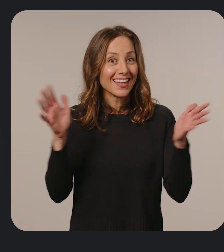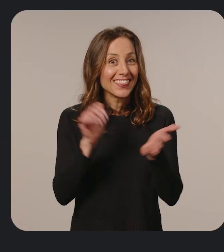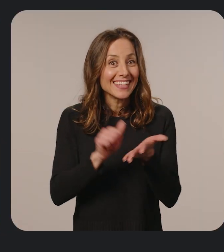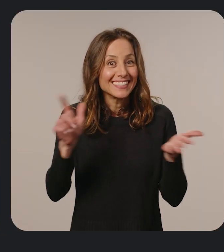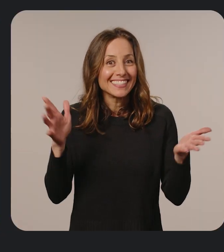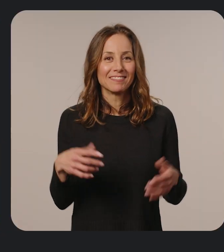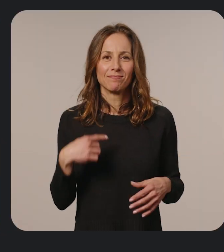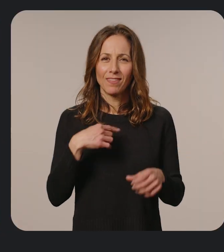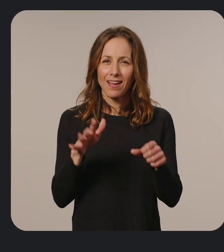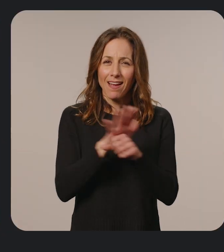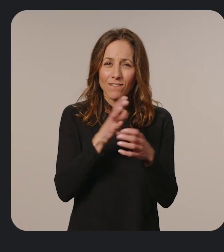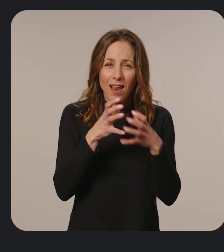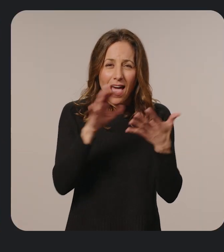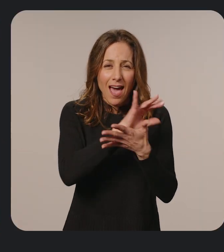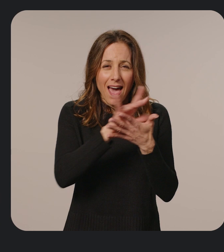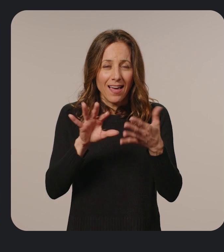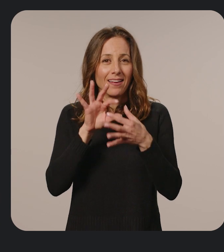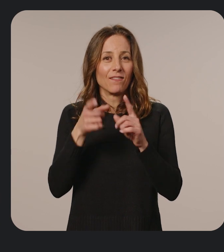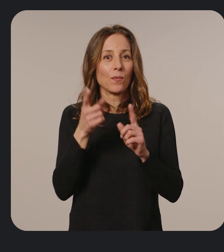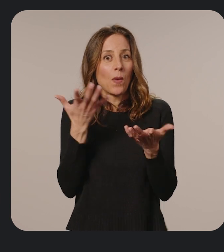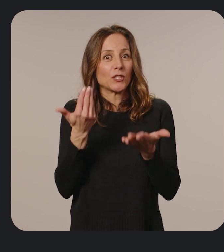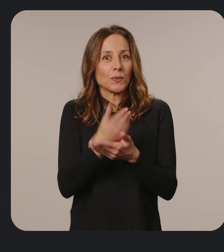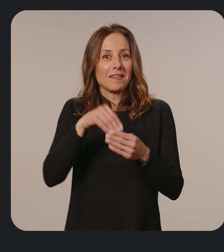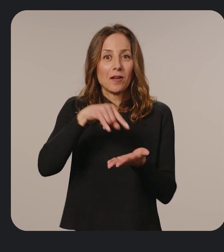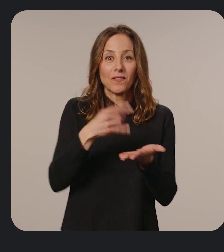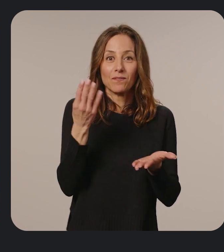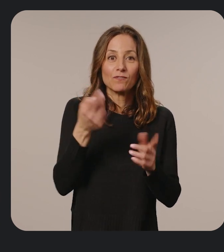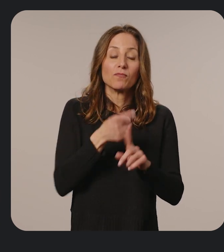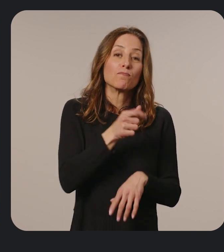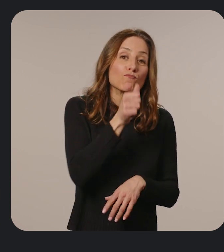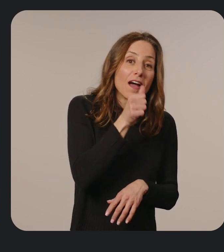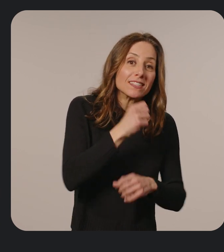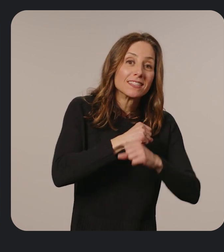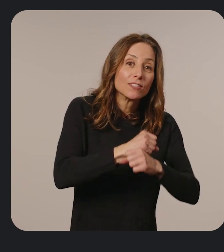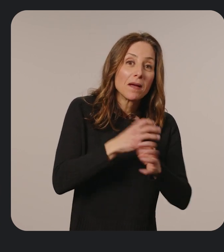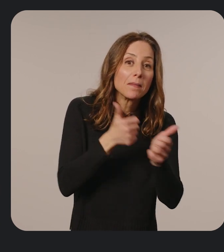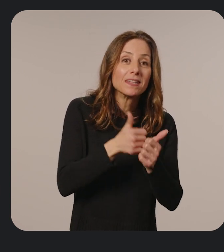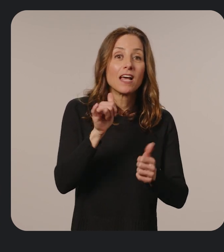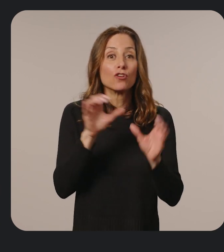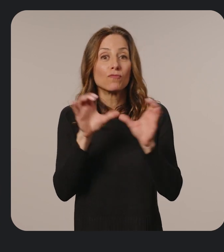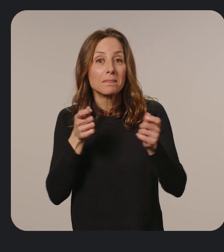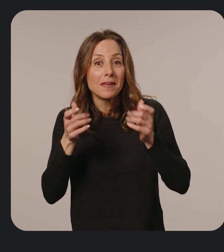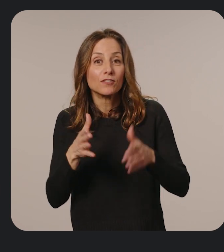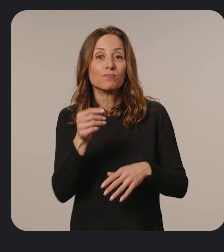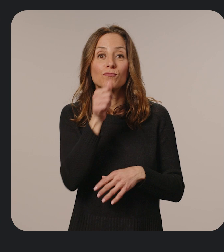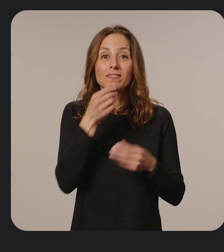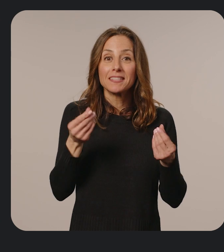And that's it. We've covered lots of What's New in Android 14, from privacy and security updates like Credential Manager